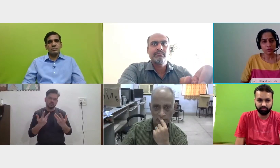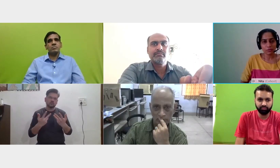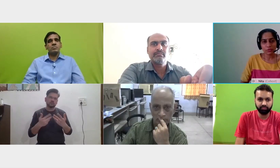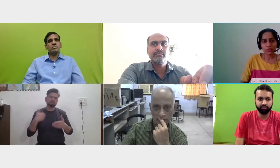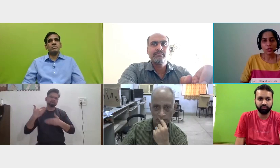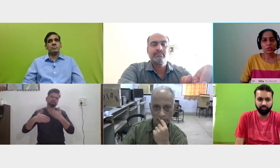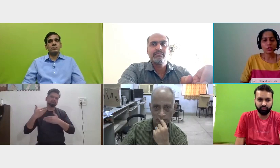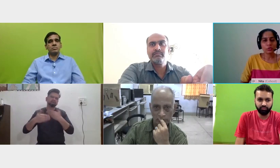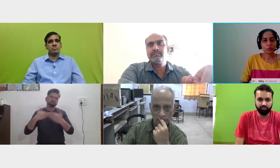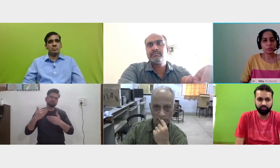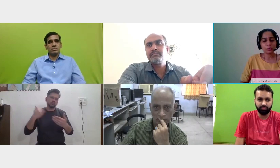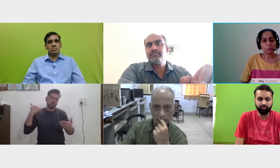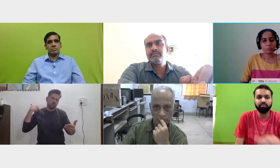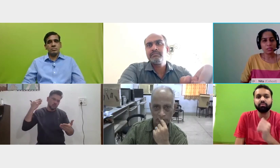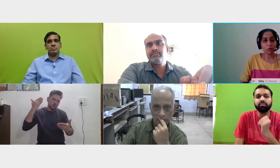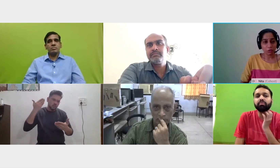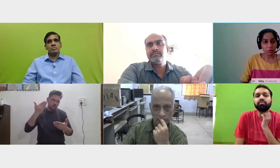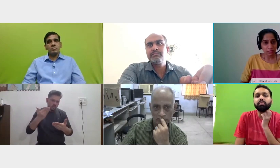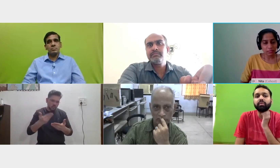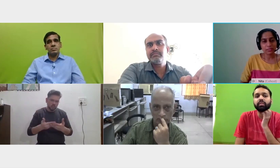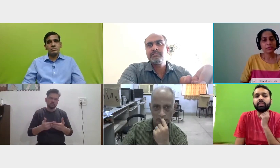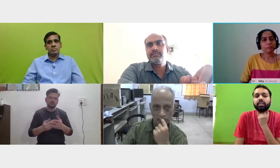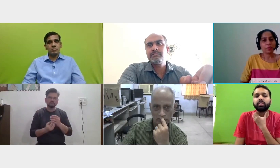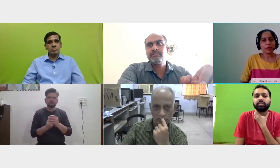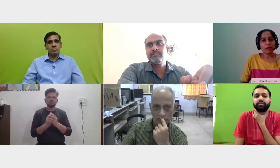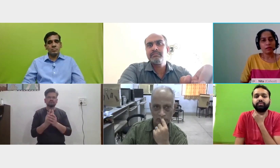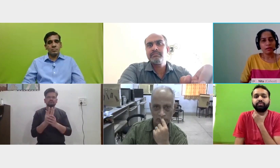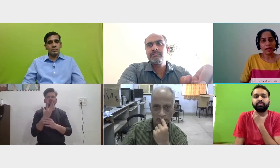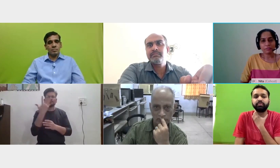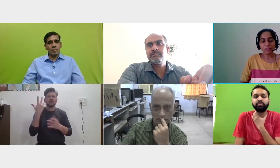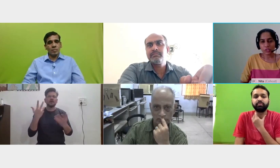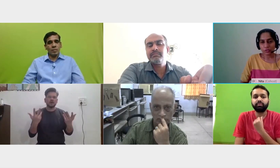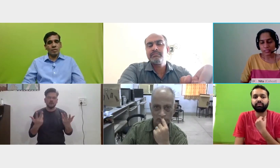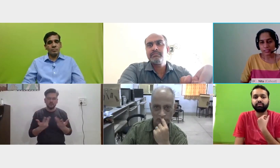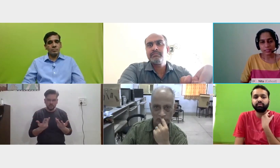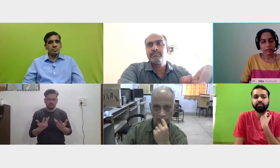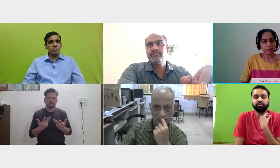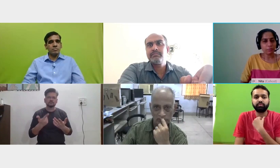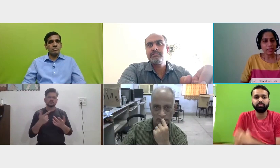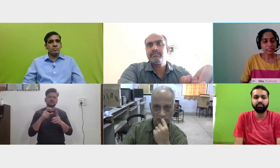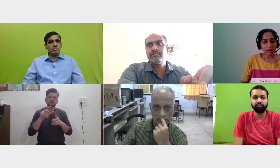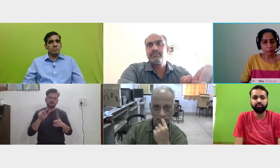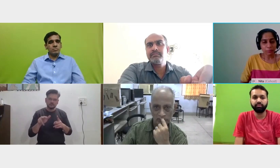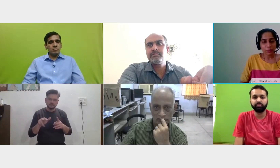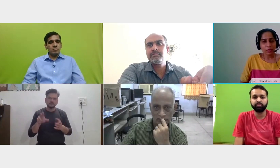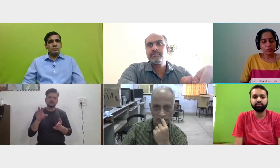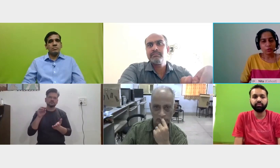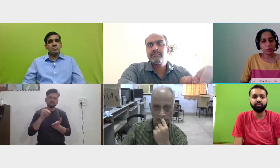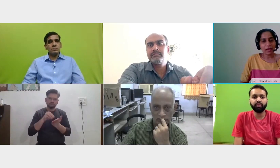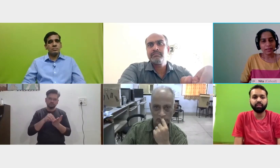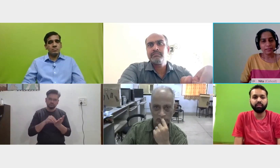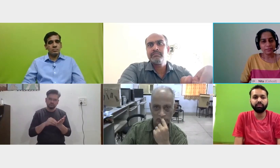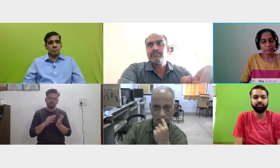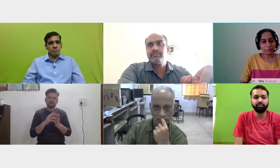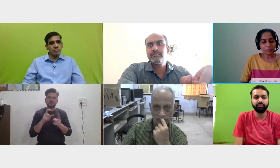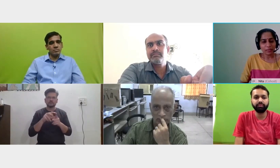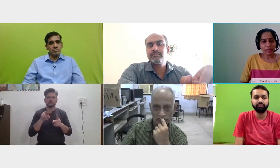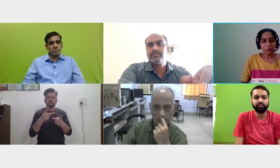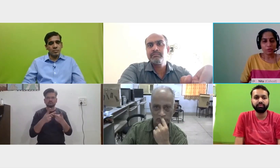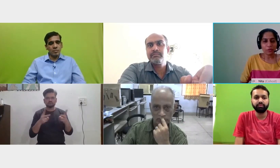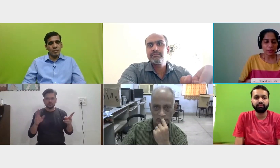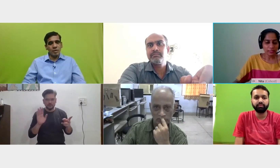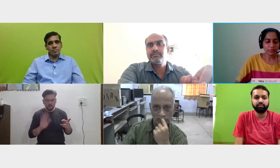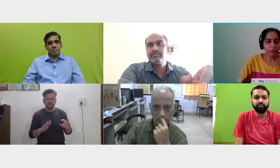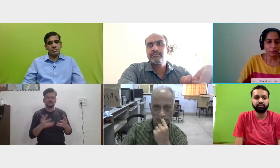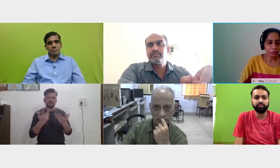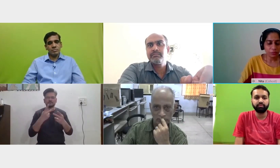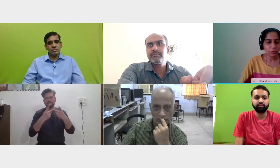years to be documented, have dictionaries that are in place now. So I will now request